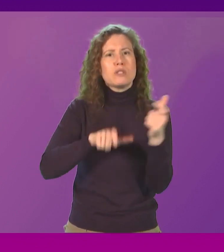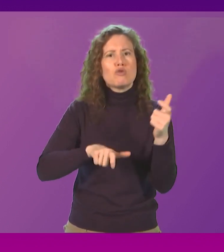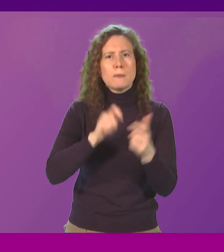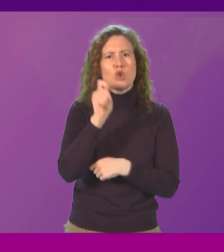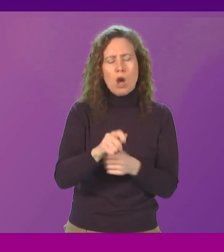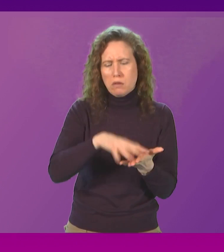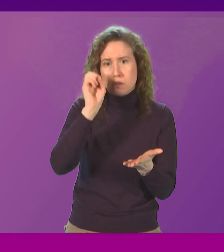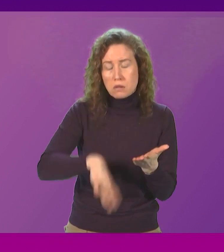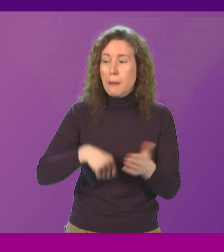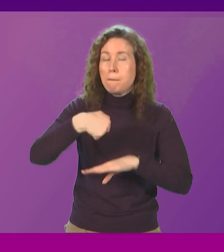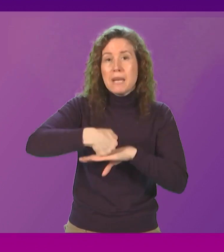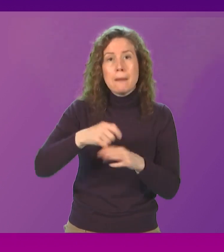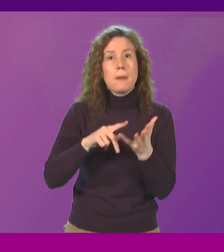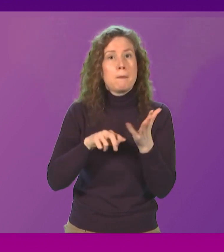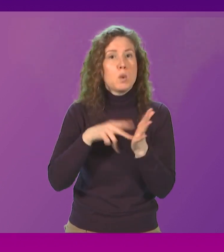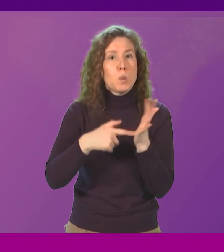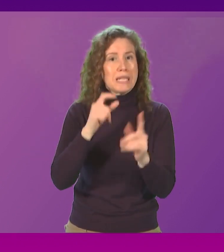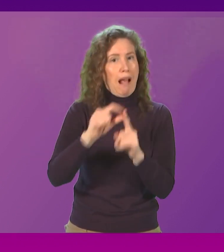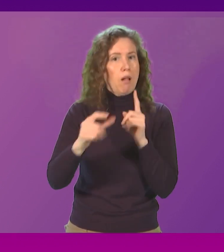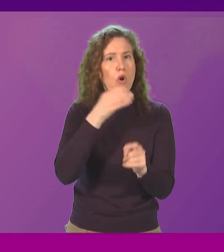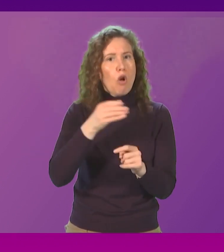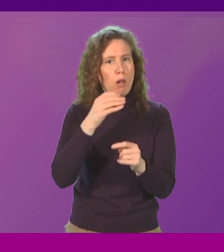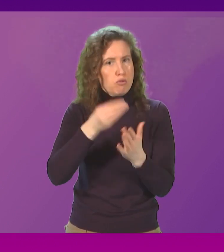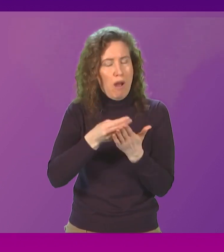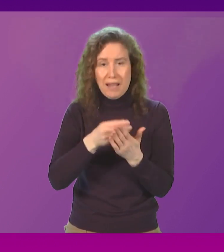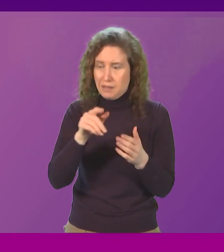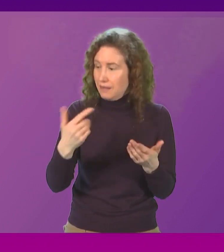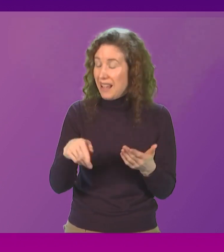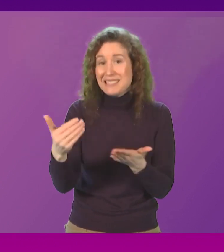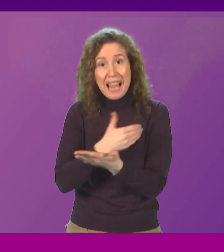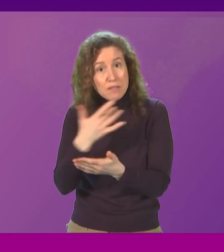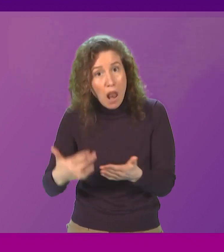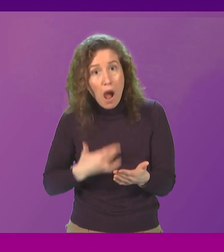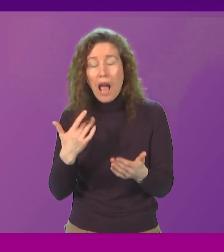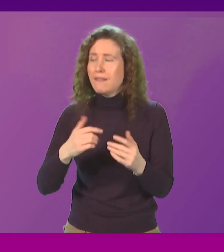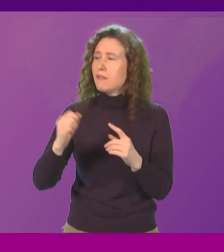minimum unit pricing, which has saved lives; record-high health funding; the best performing